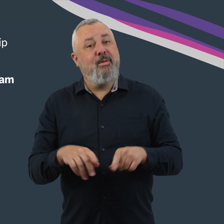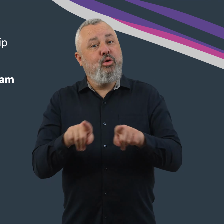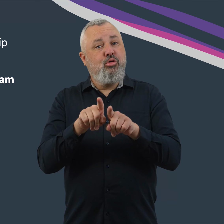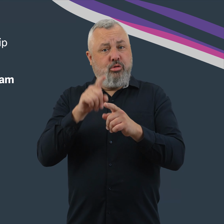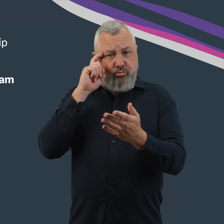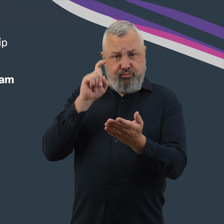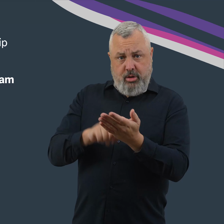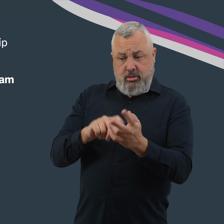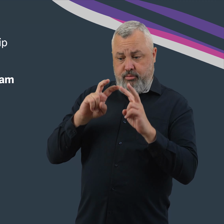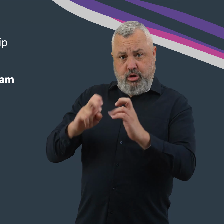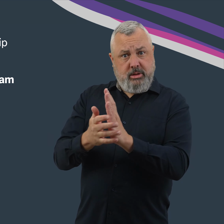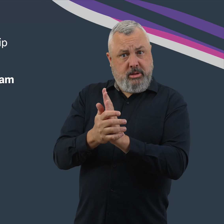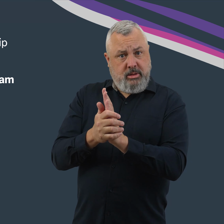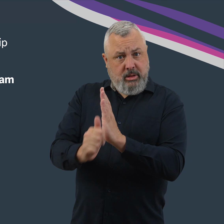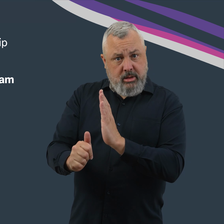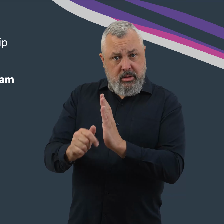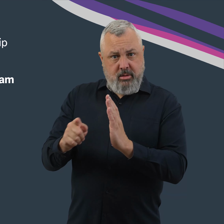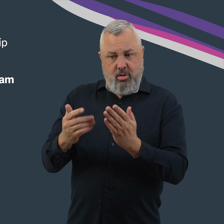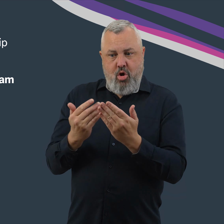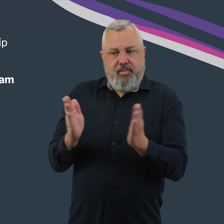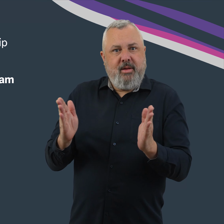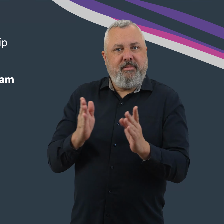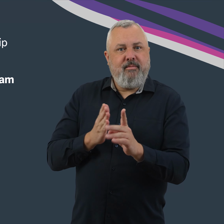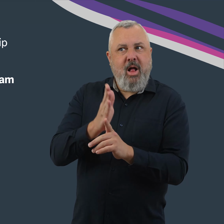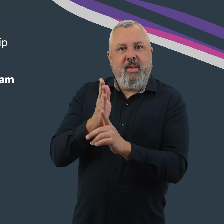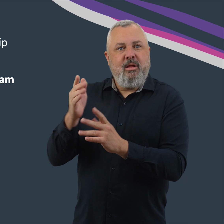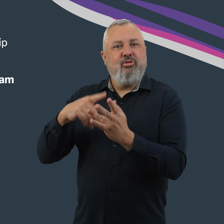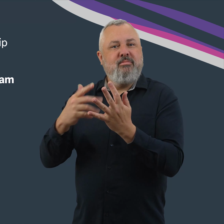The program also recognises that research skills open pathways into